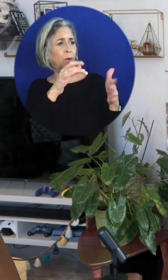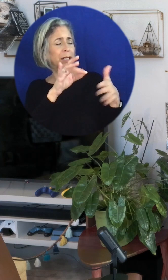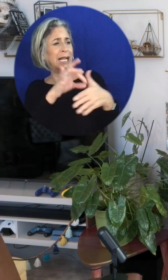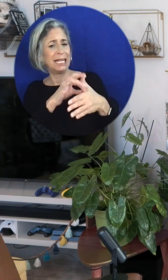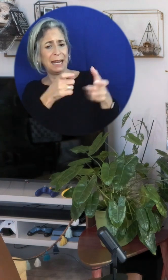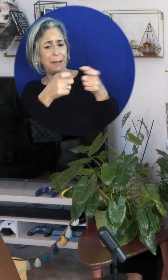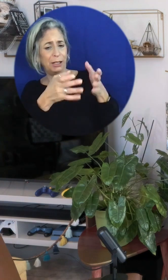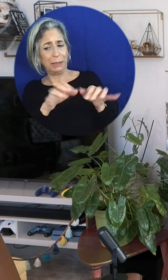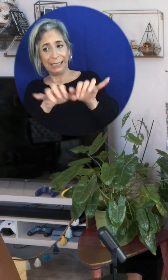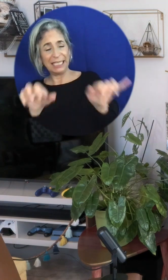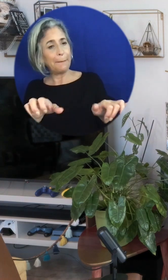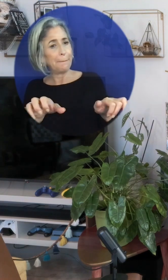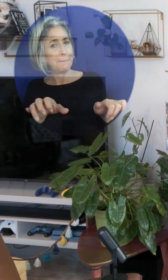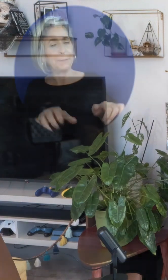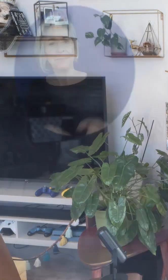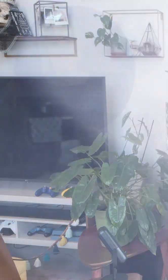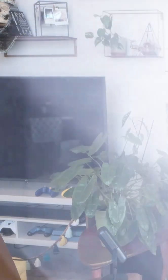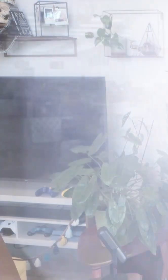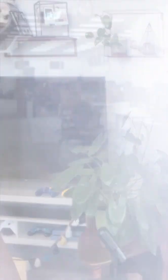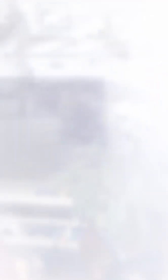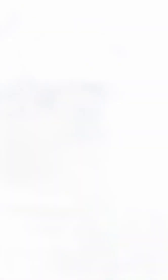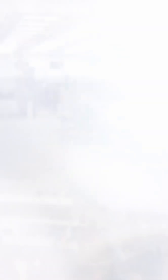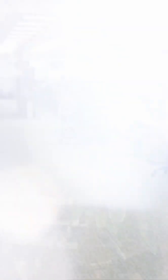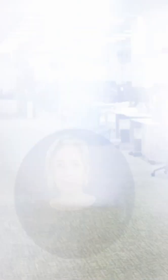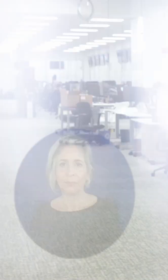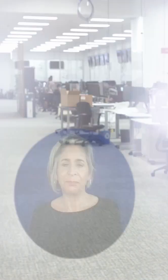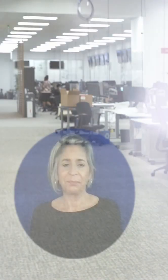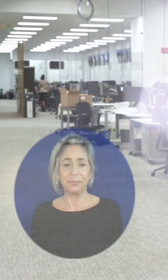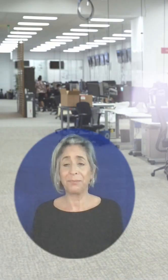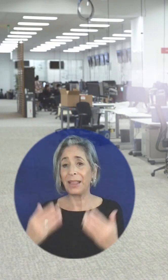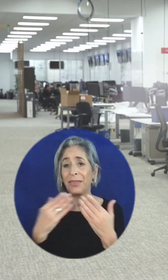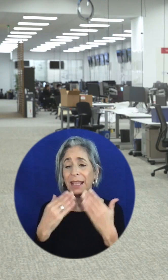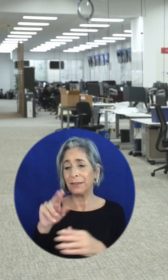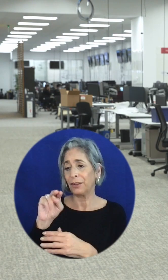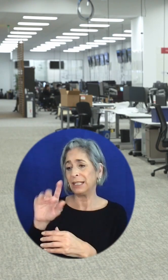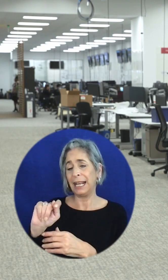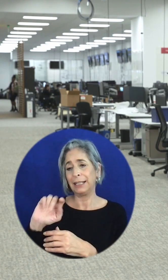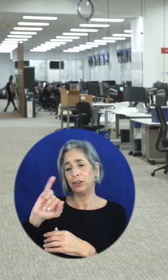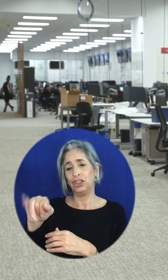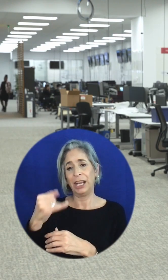on our content management system. Thanks to Next.js and Vercel,